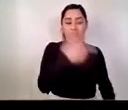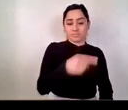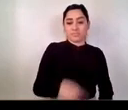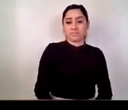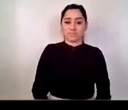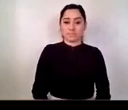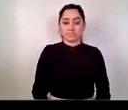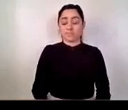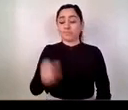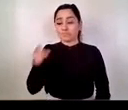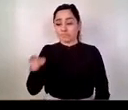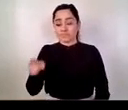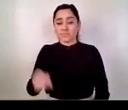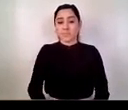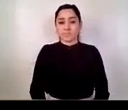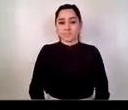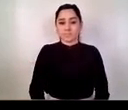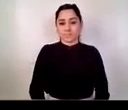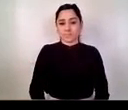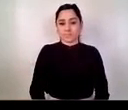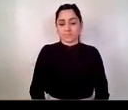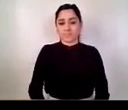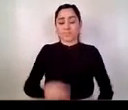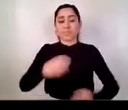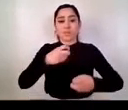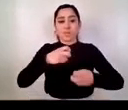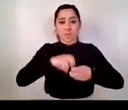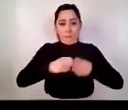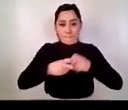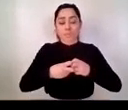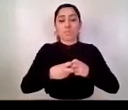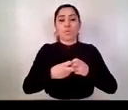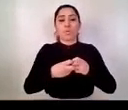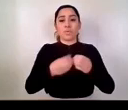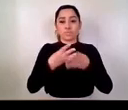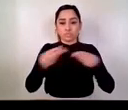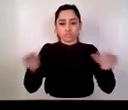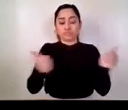Good sleep can maximize problem solving skills and enhance memory.